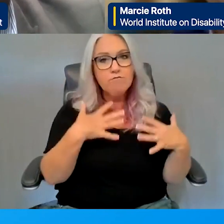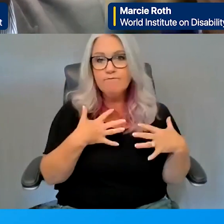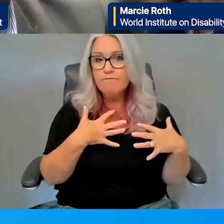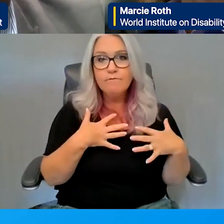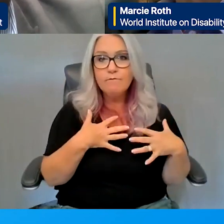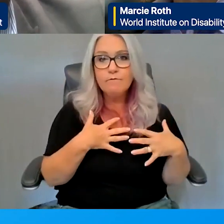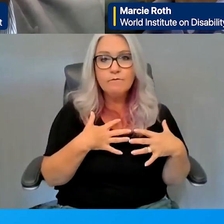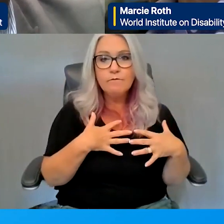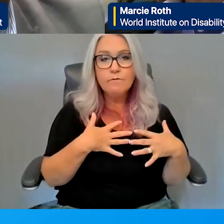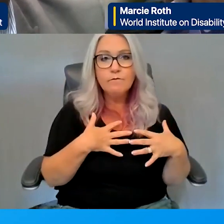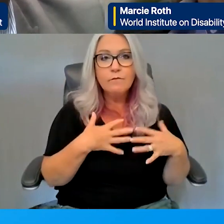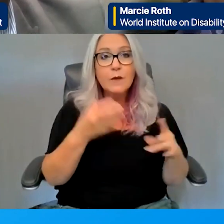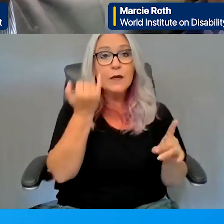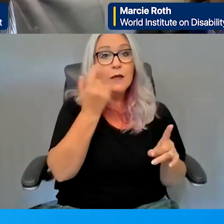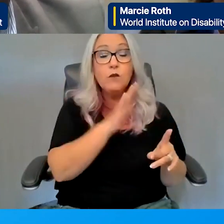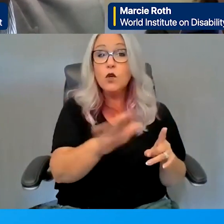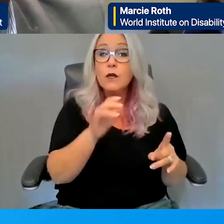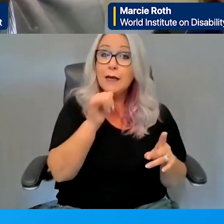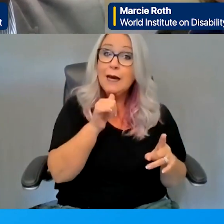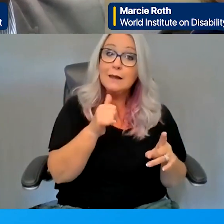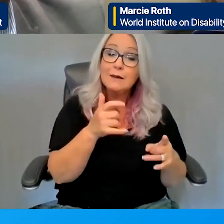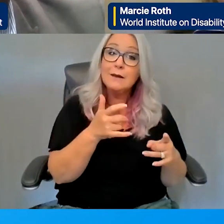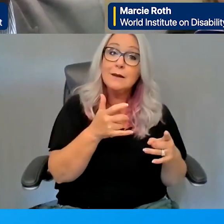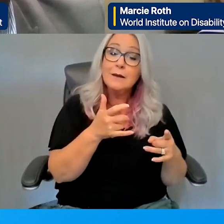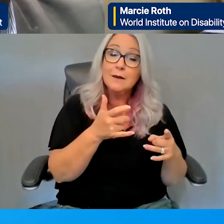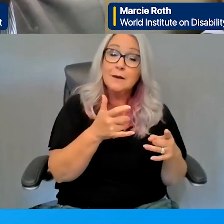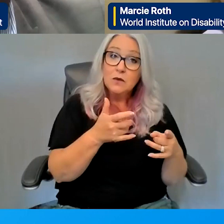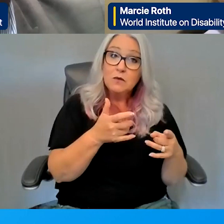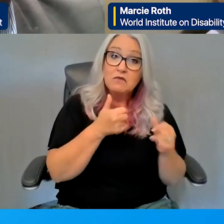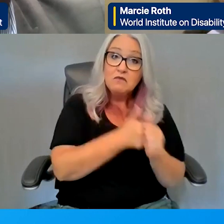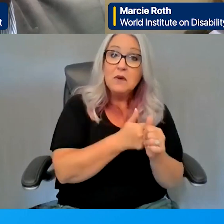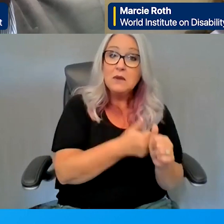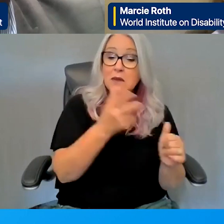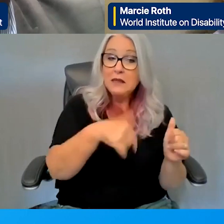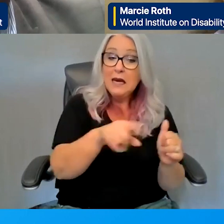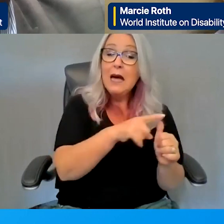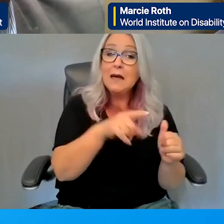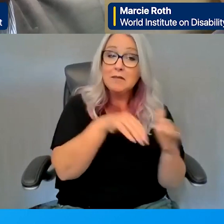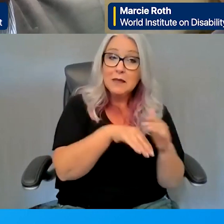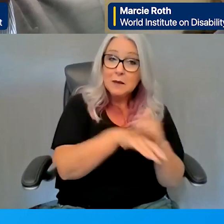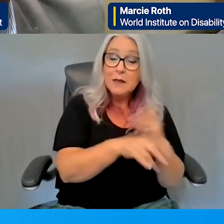you are not enforcing the accessibility requirements of your schools, your community